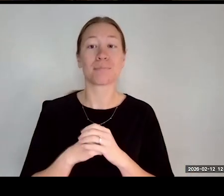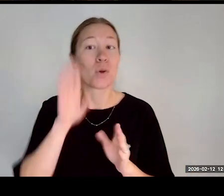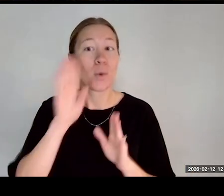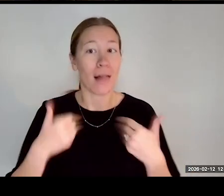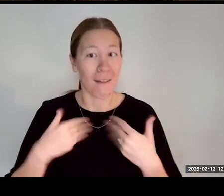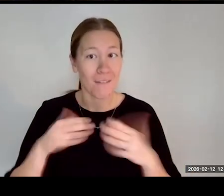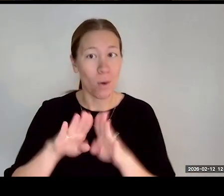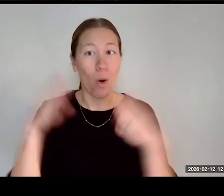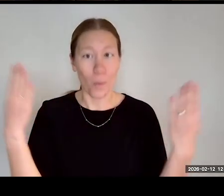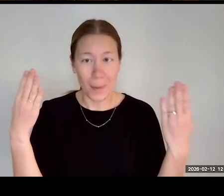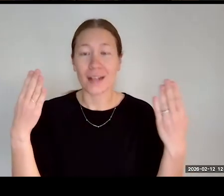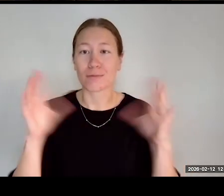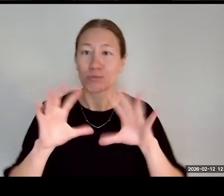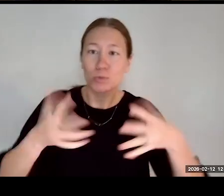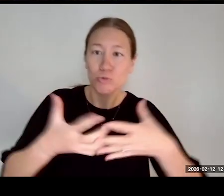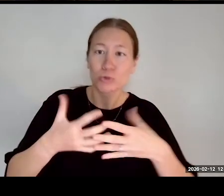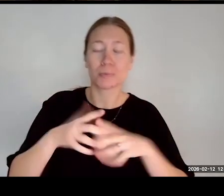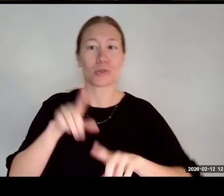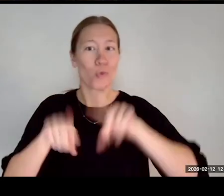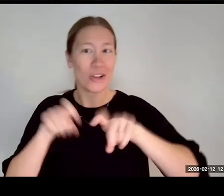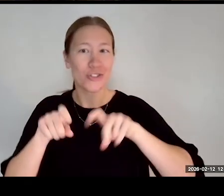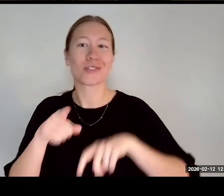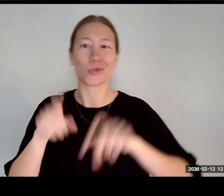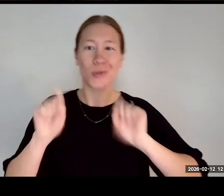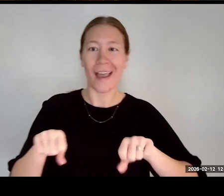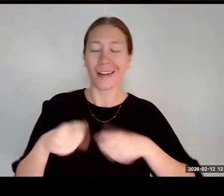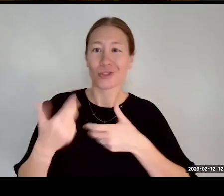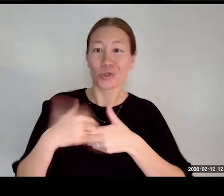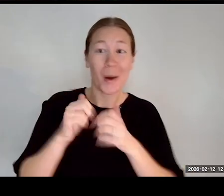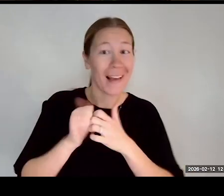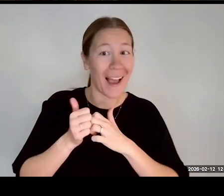which you can participate in by entering responses in the chat and I'll review them there.